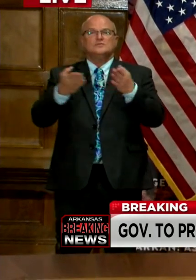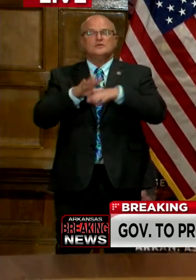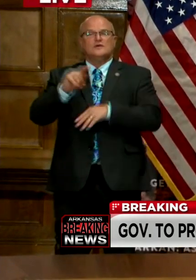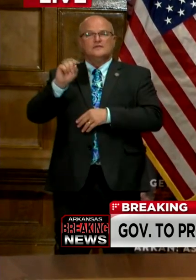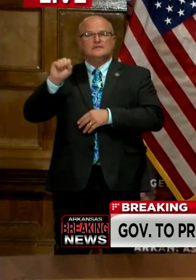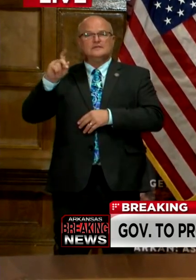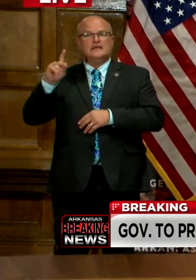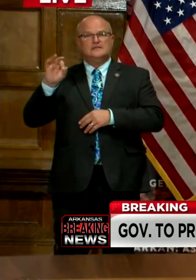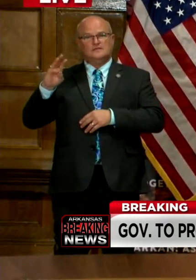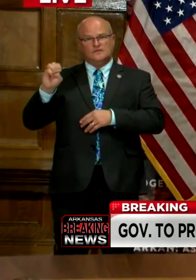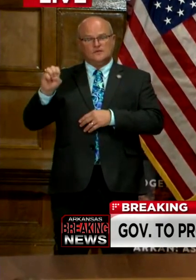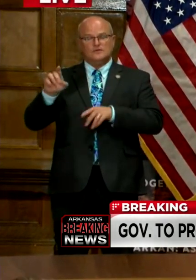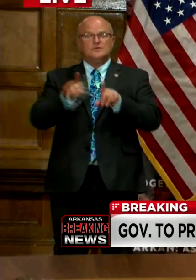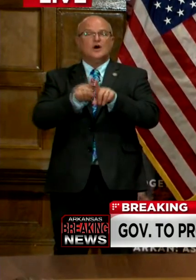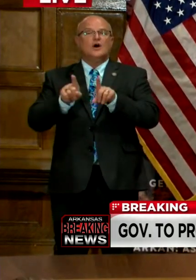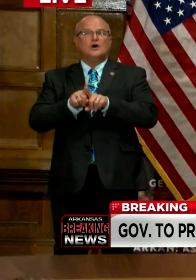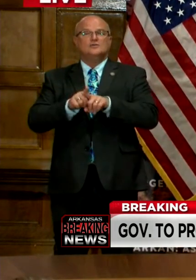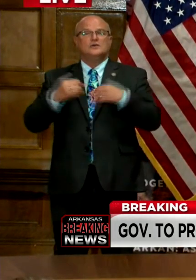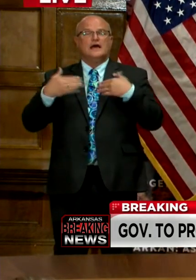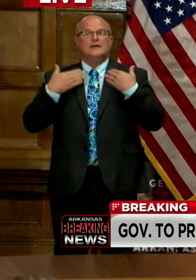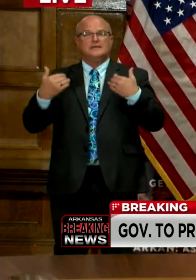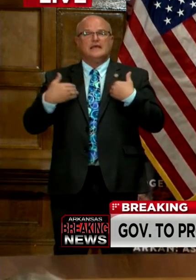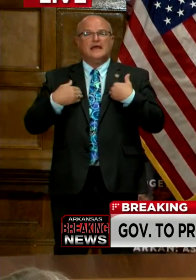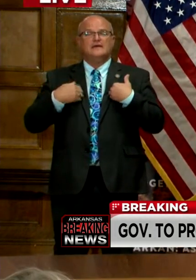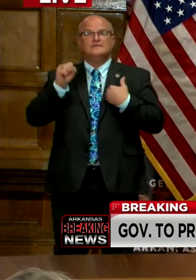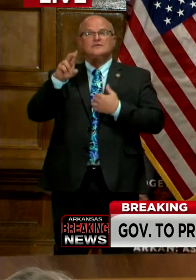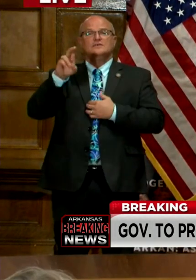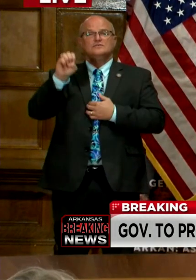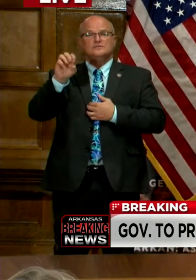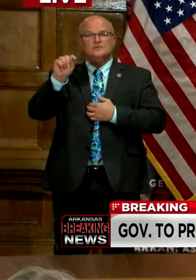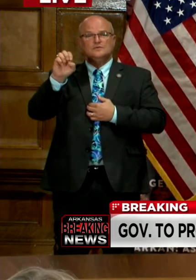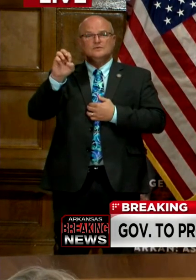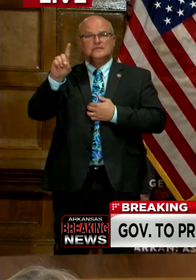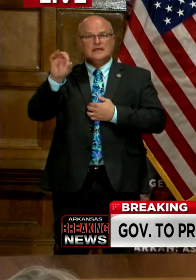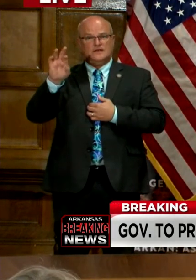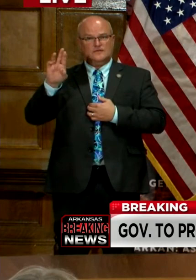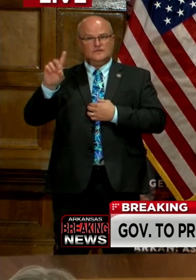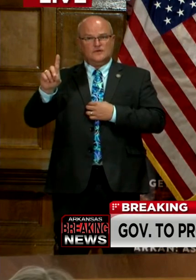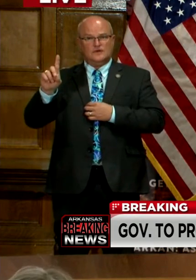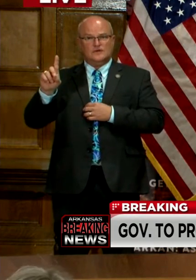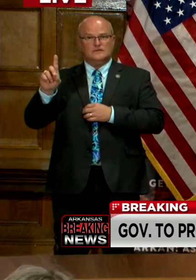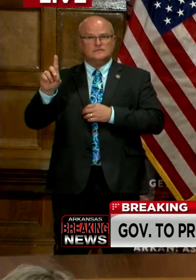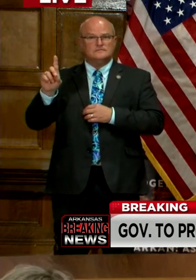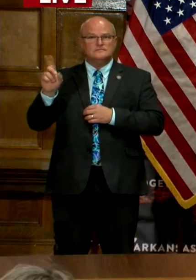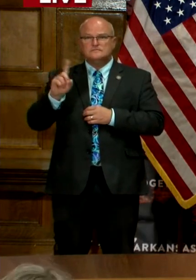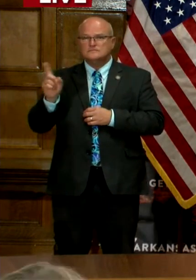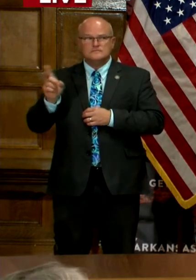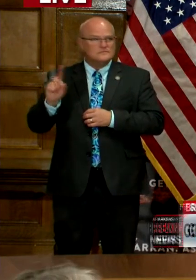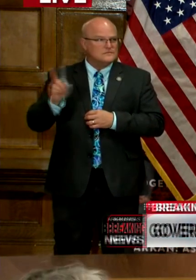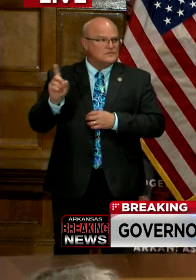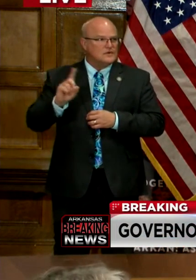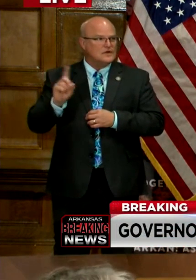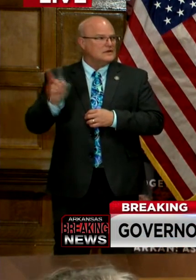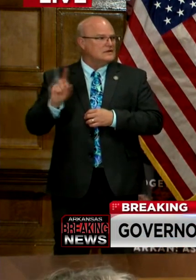LATER. HE ALSO SERVES ON THE TASK FORCE.